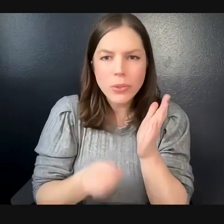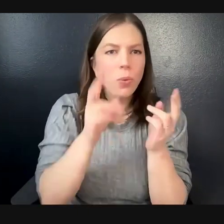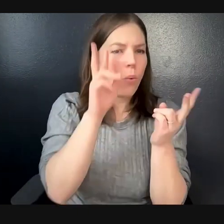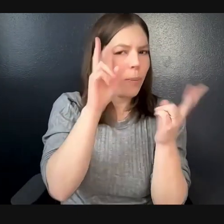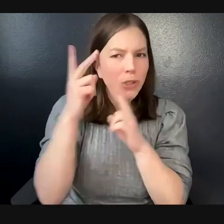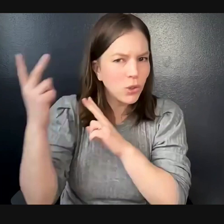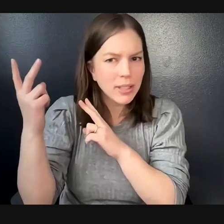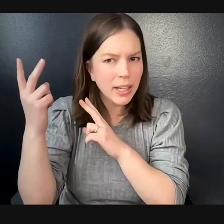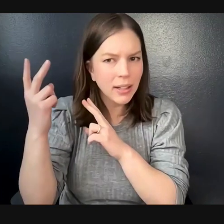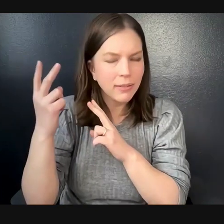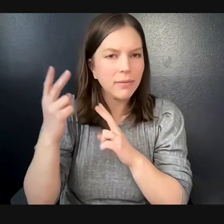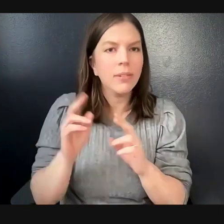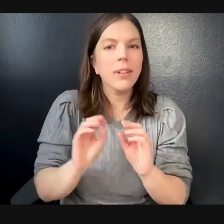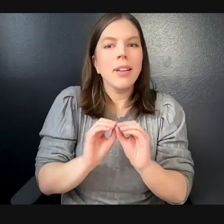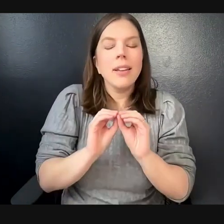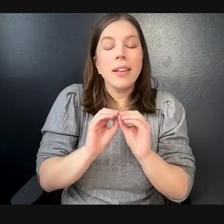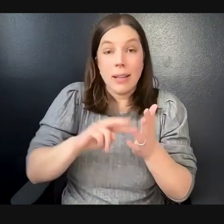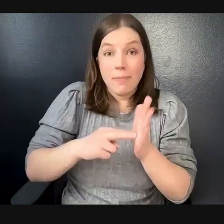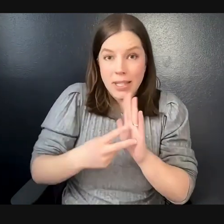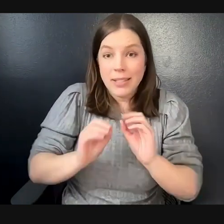no information is lost, and no misunderstandings are there.